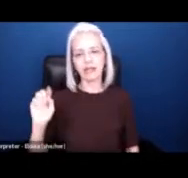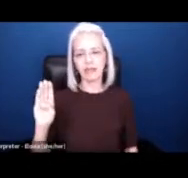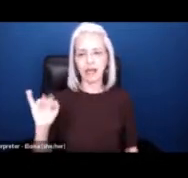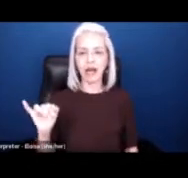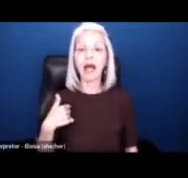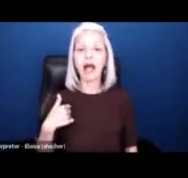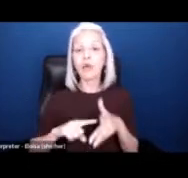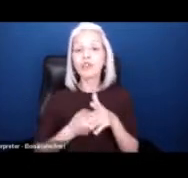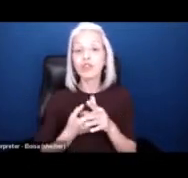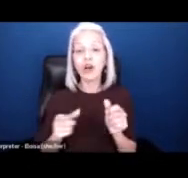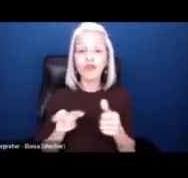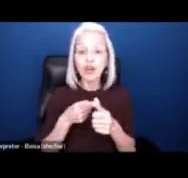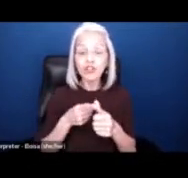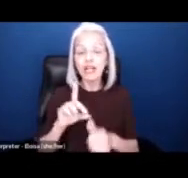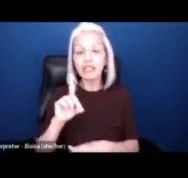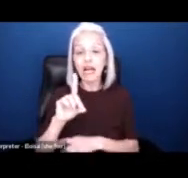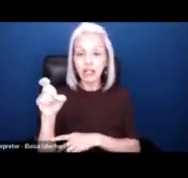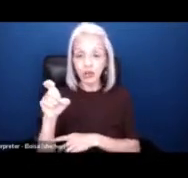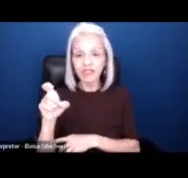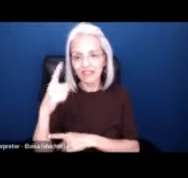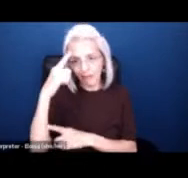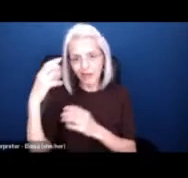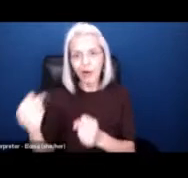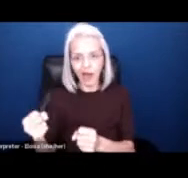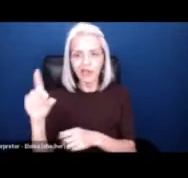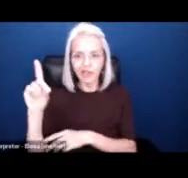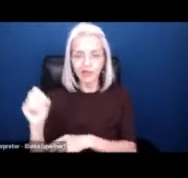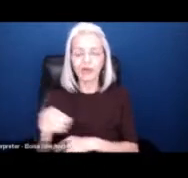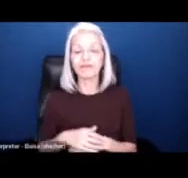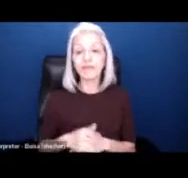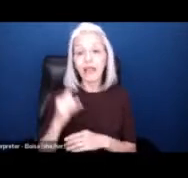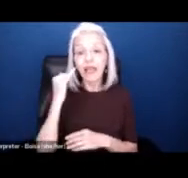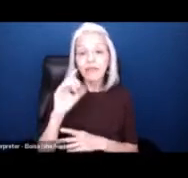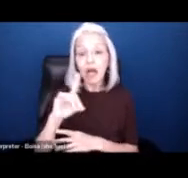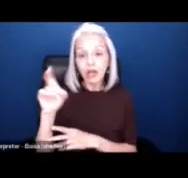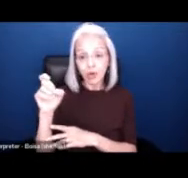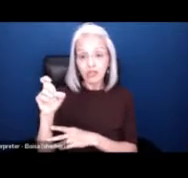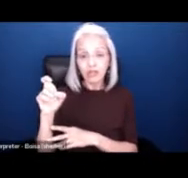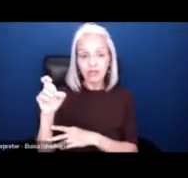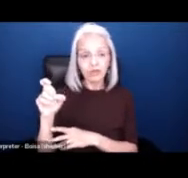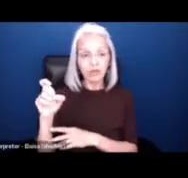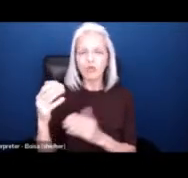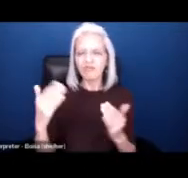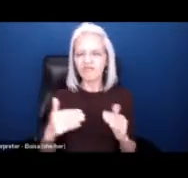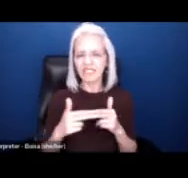population. So when diagnosing the please, next slide. Thank you. So when diagnosing psychiatric disorders and